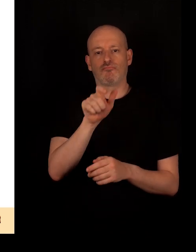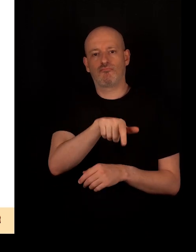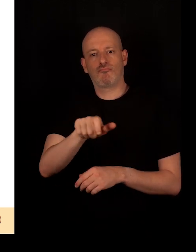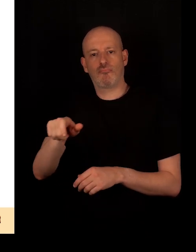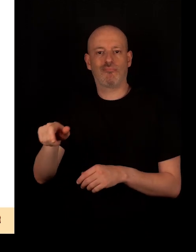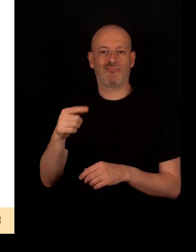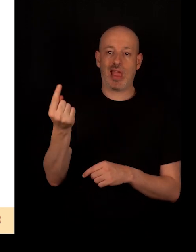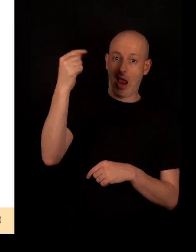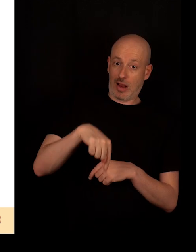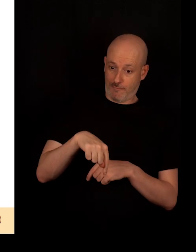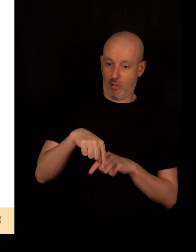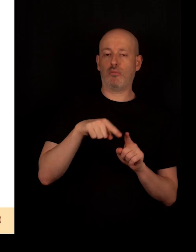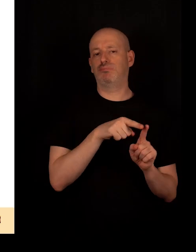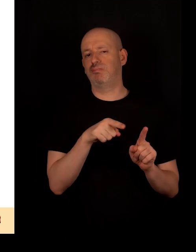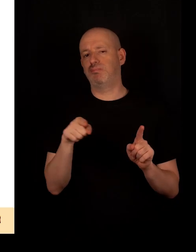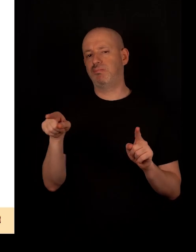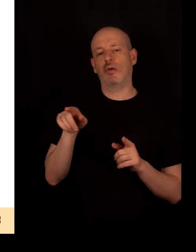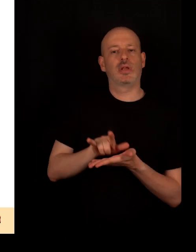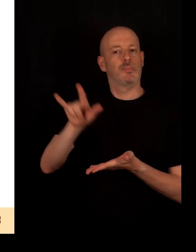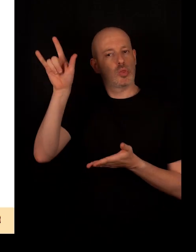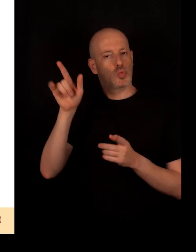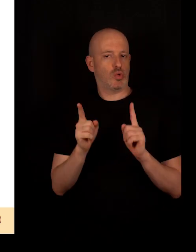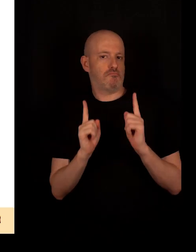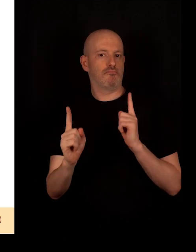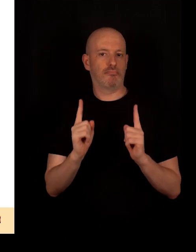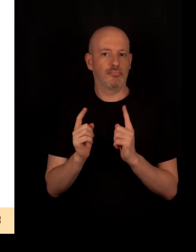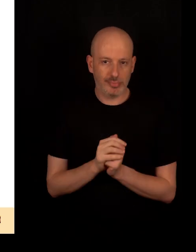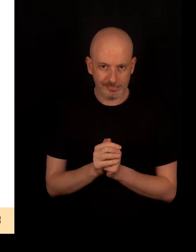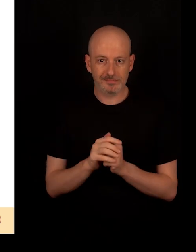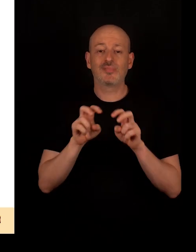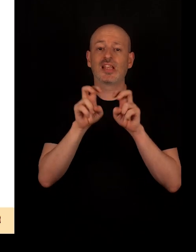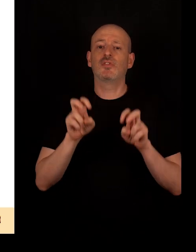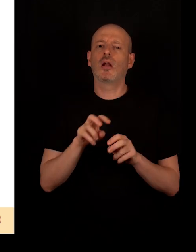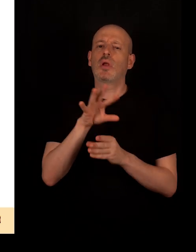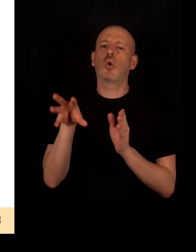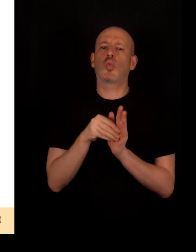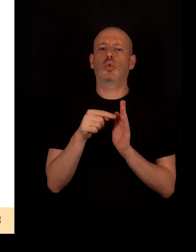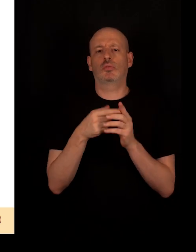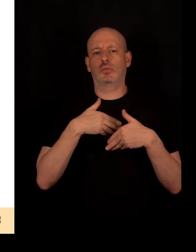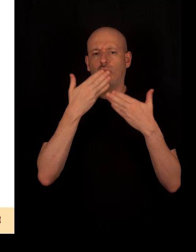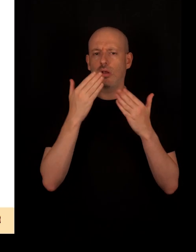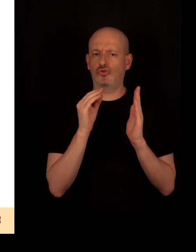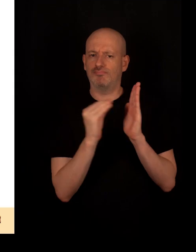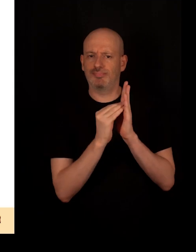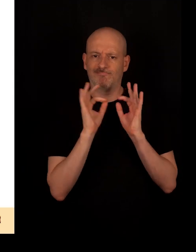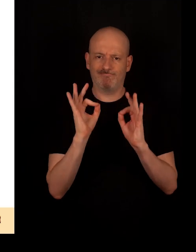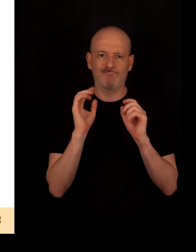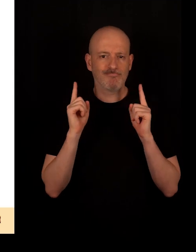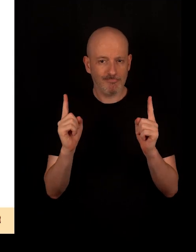of each resident from arrival until their departure. So this certificate should include the exact dates.